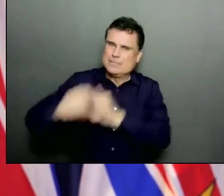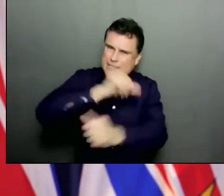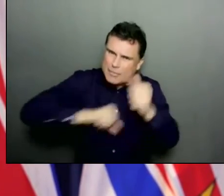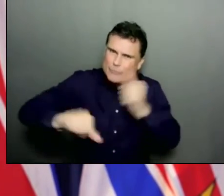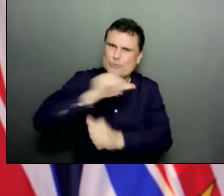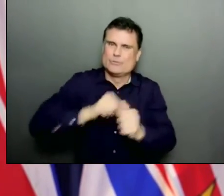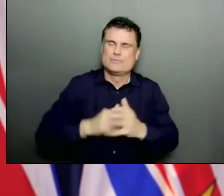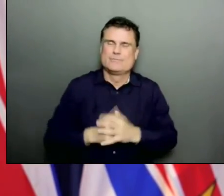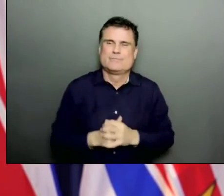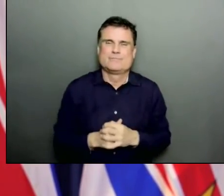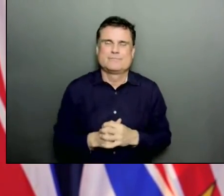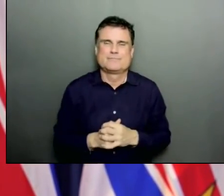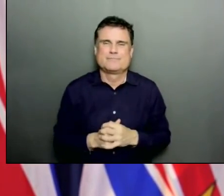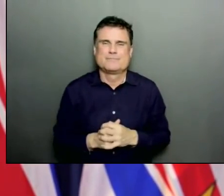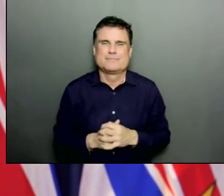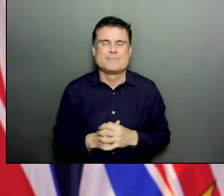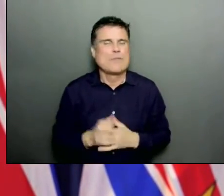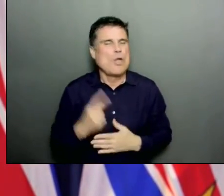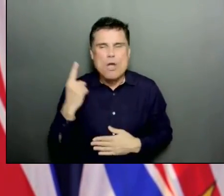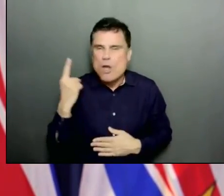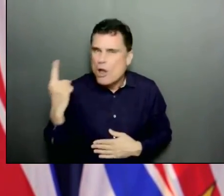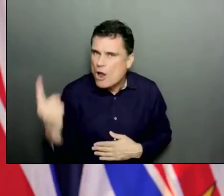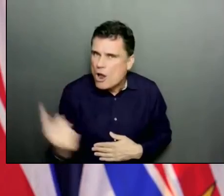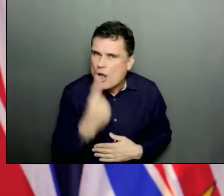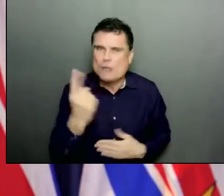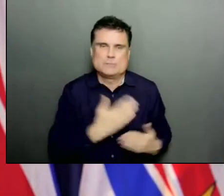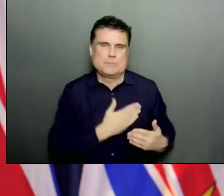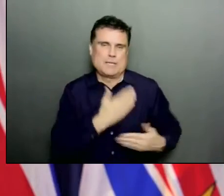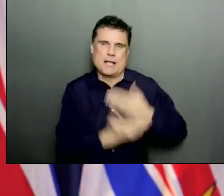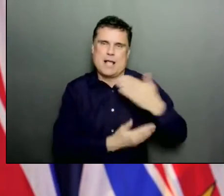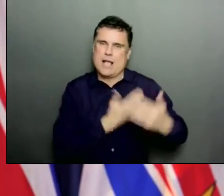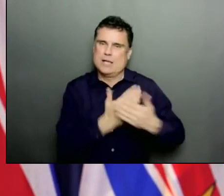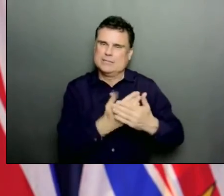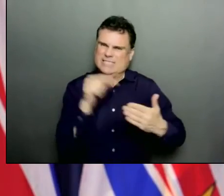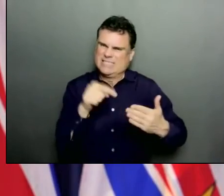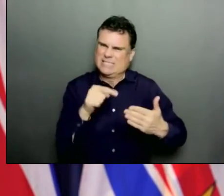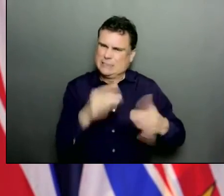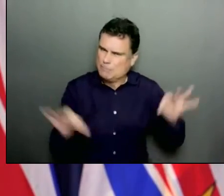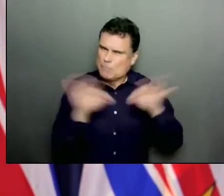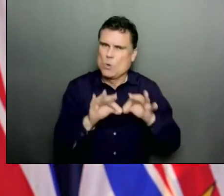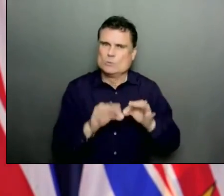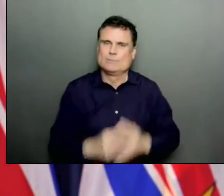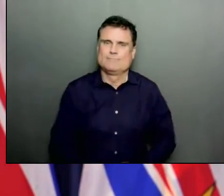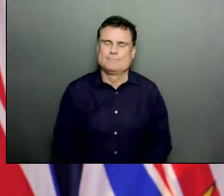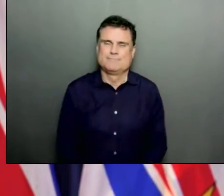always, always, always be kind. Right Right, Dr Henry? (Speaking French)